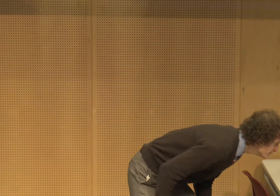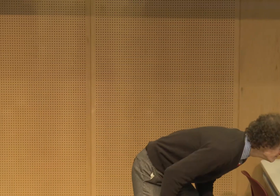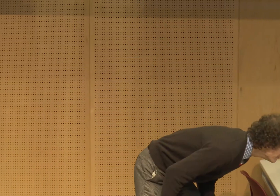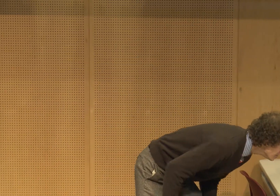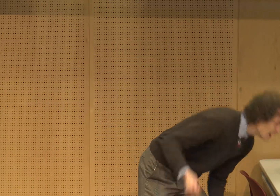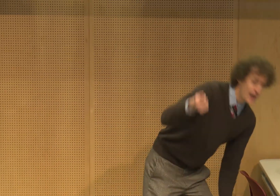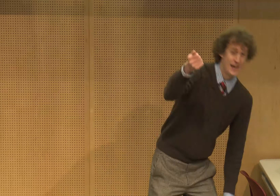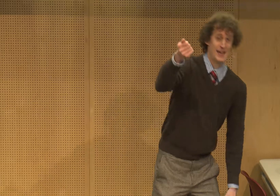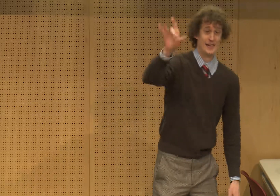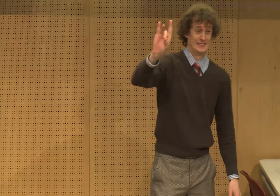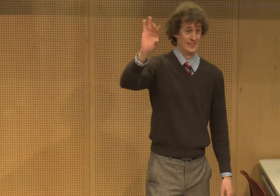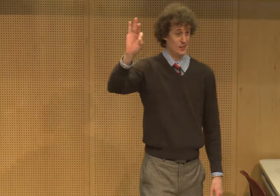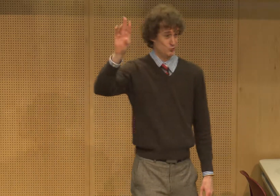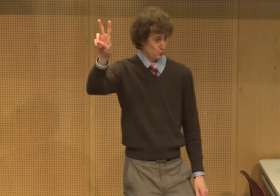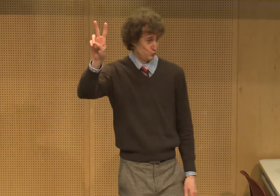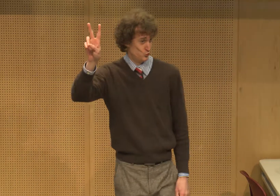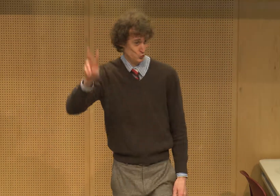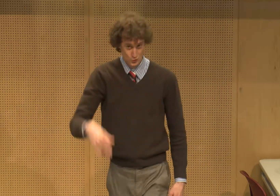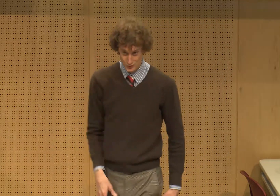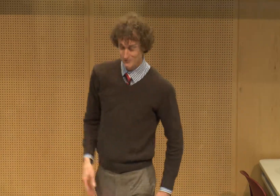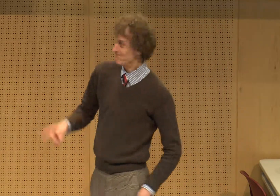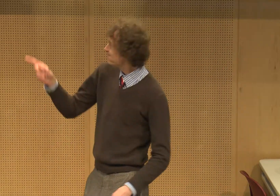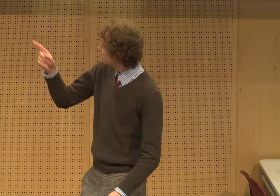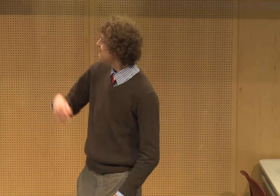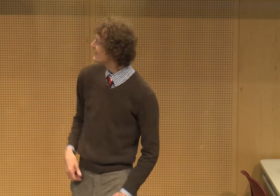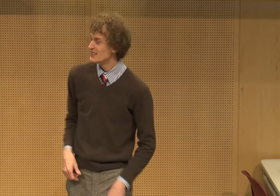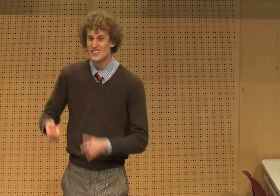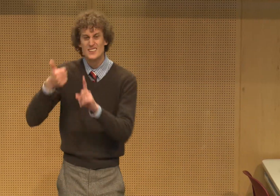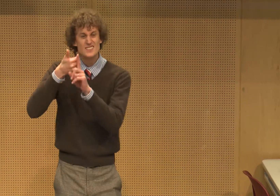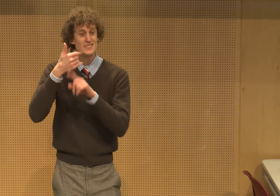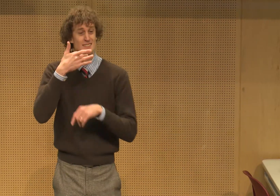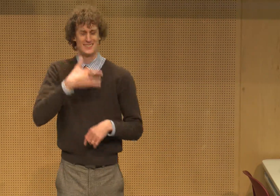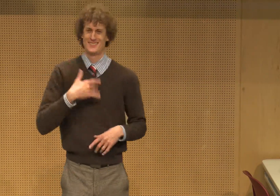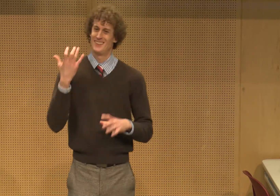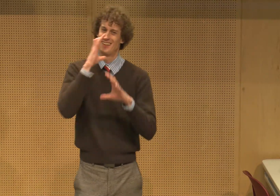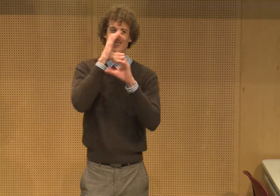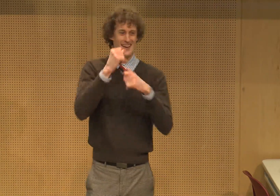and it was sculpted in the year 1892.